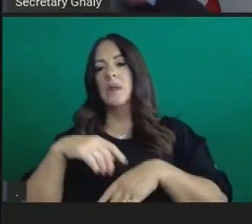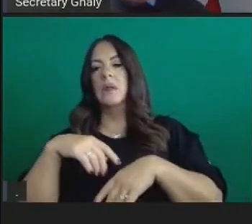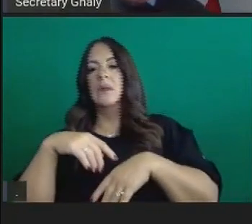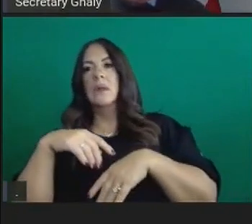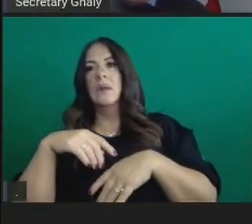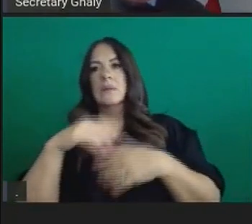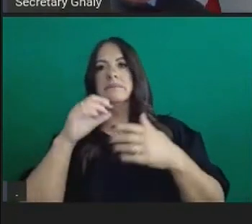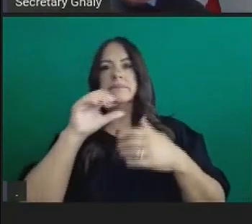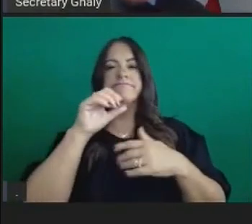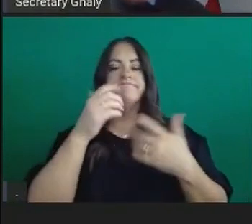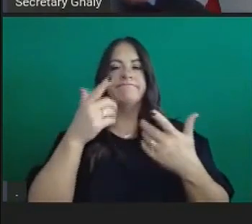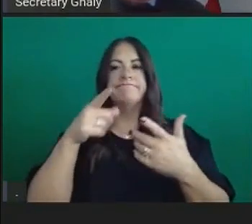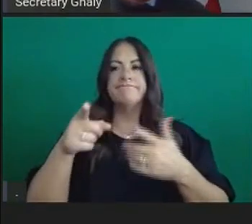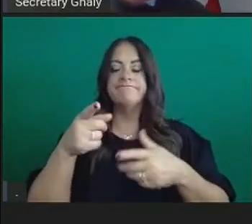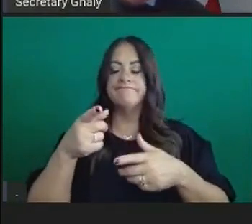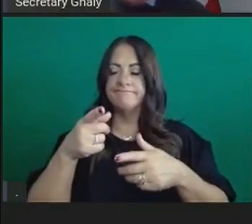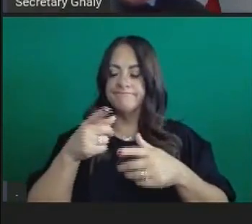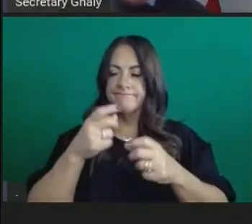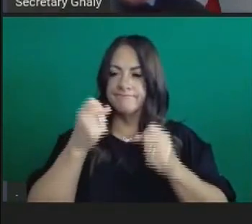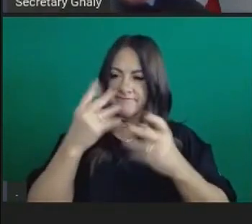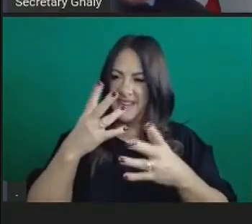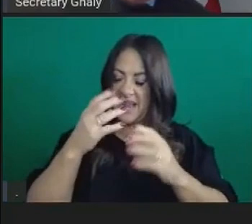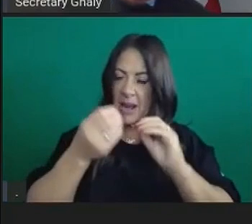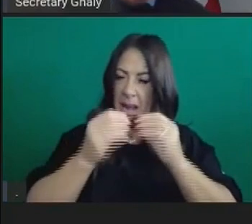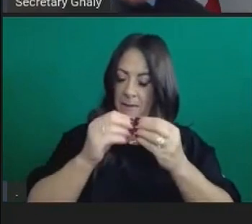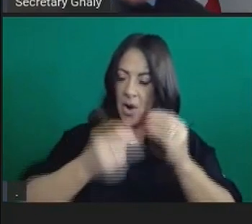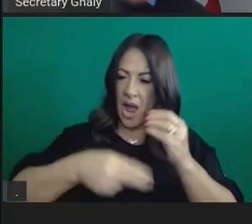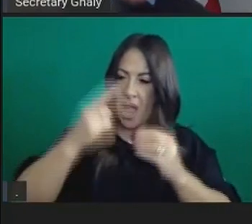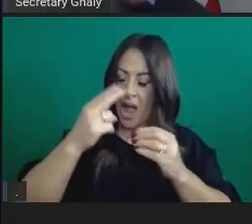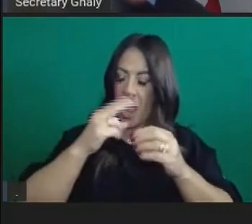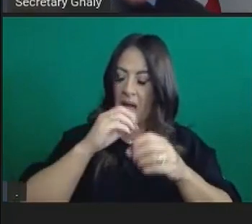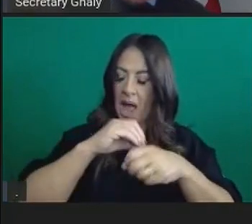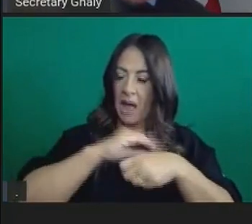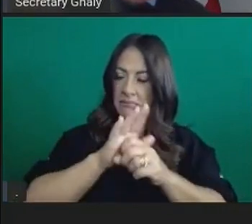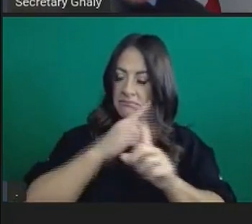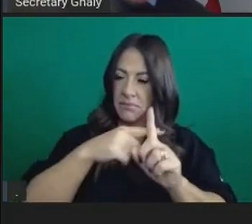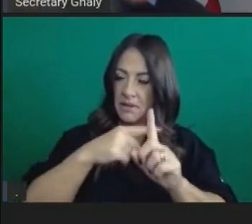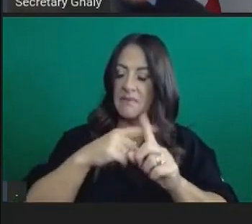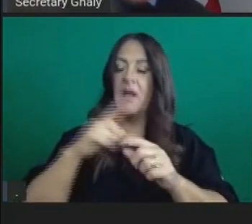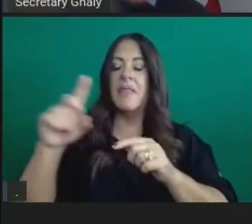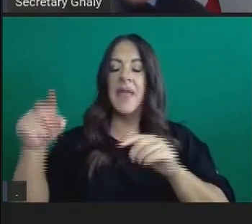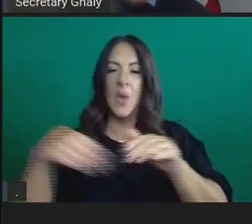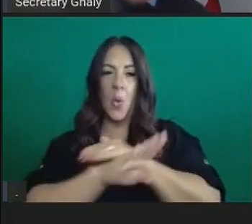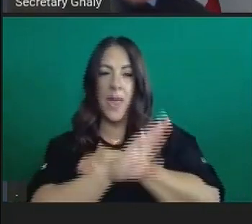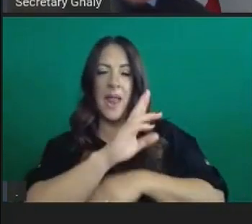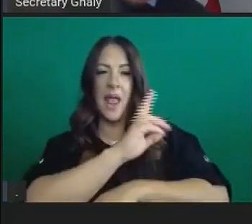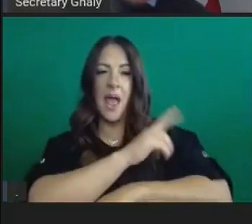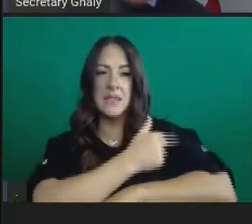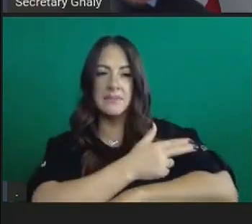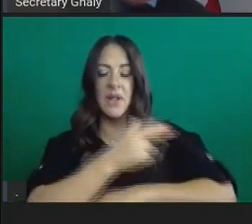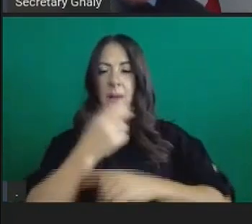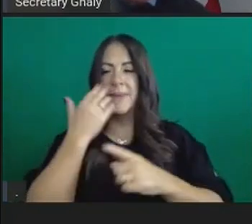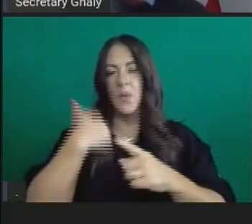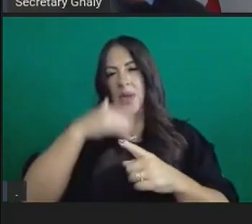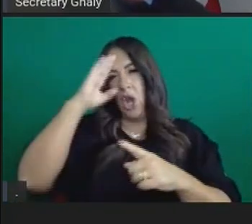IT IS -- WE KNOW THAT THOSE CASES ARE GOING TO END UP IN THE HOSPITAL, TEN TO 12 DAYS